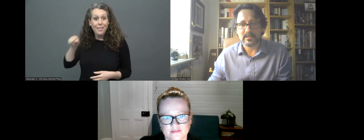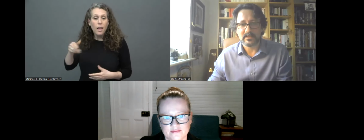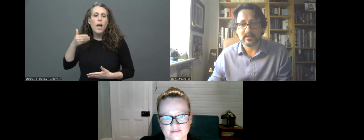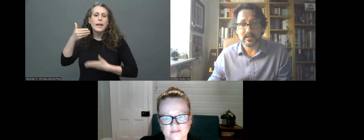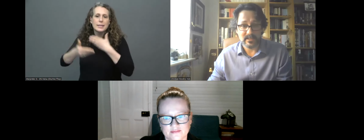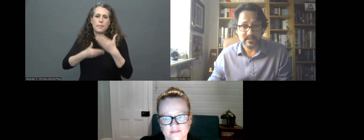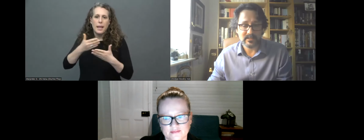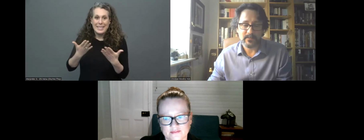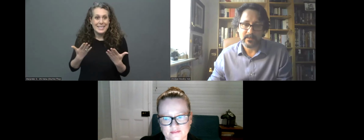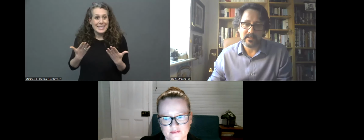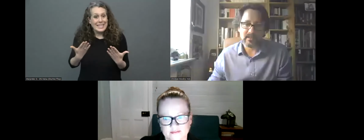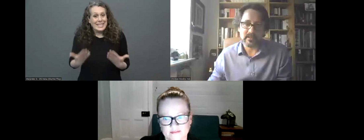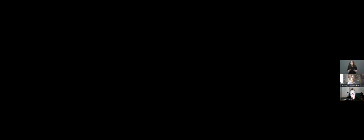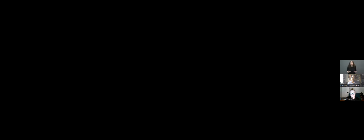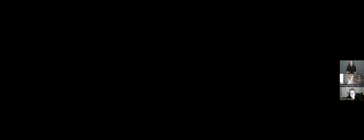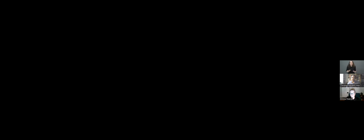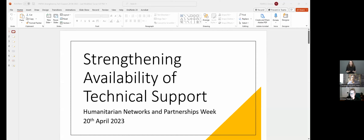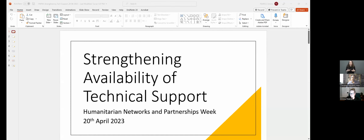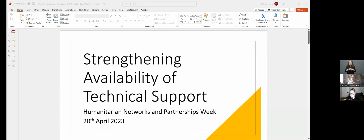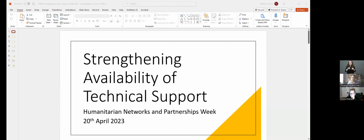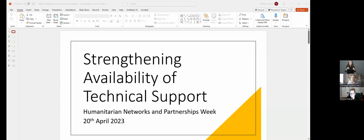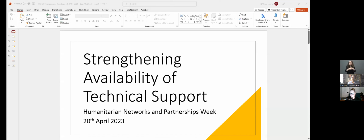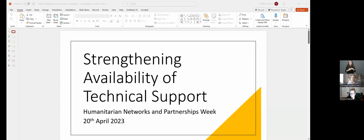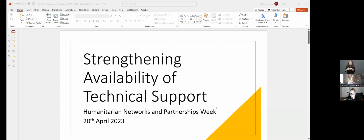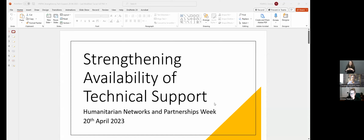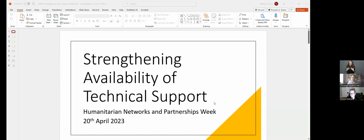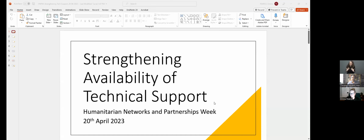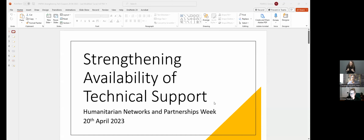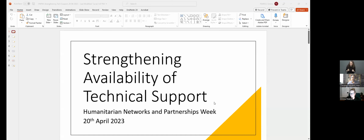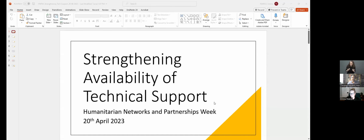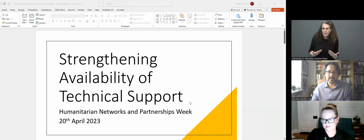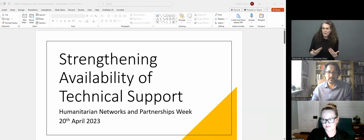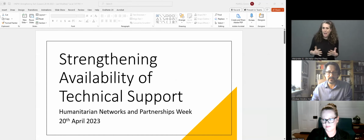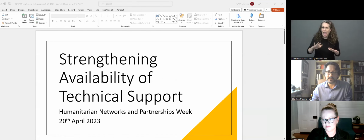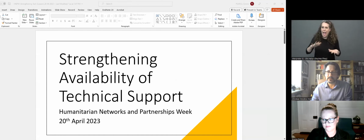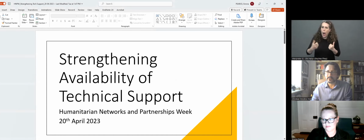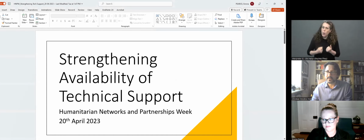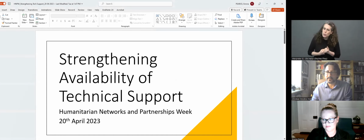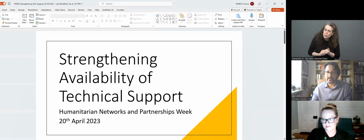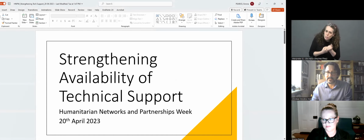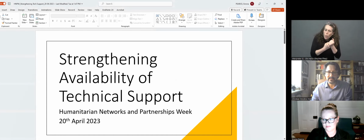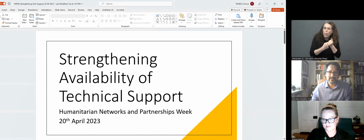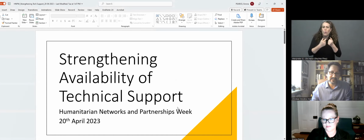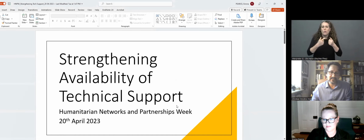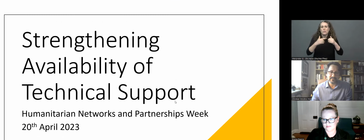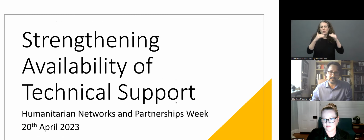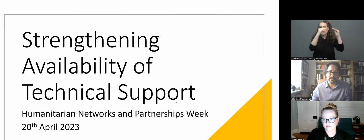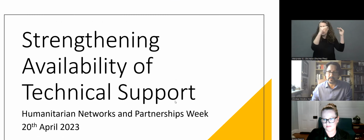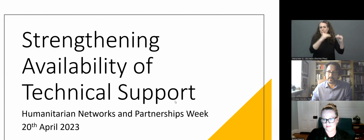that exist to support mainstream organizations. I'm going to hand over to Emma Pearce from WHO,